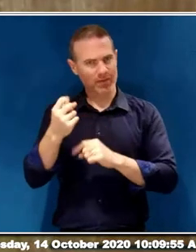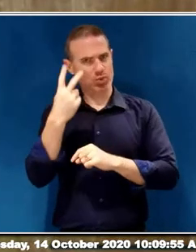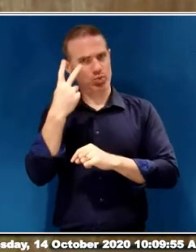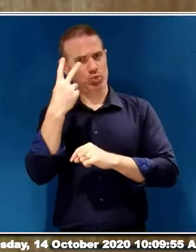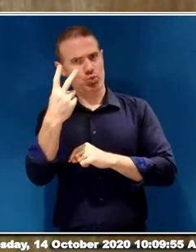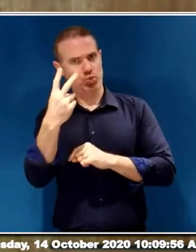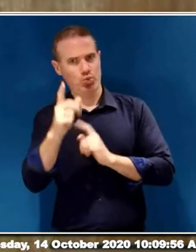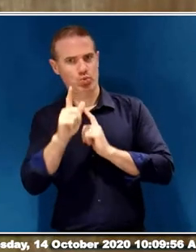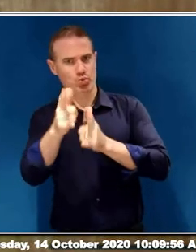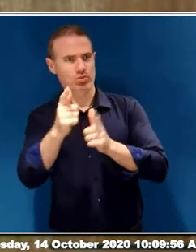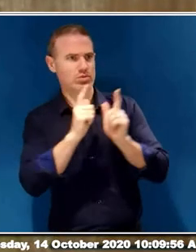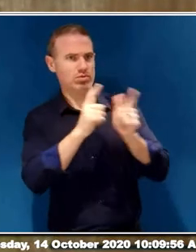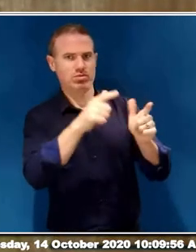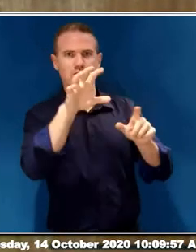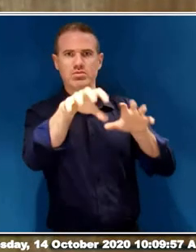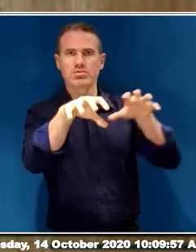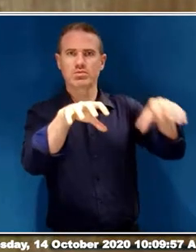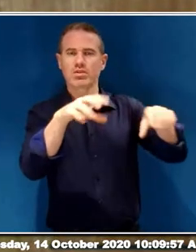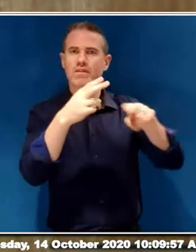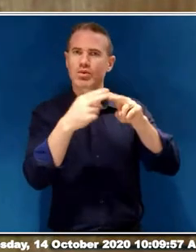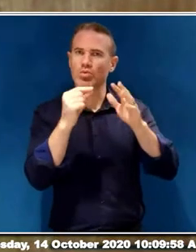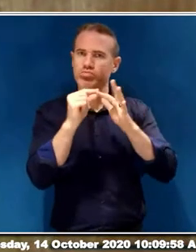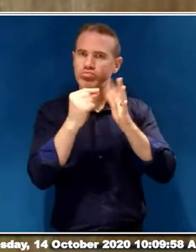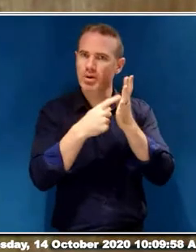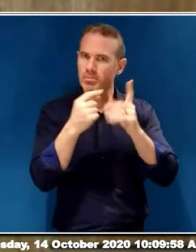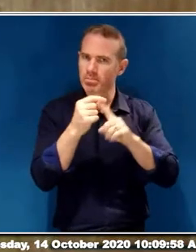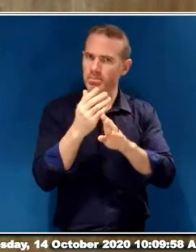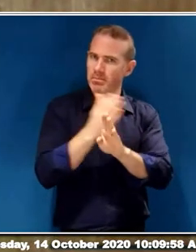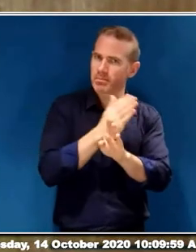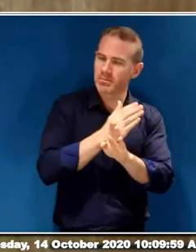He was at a regular early learning centre two days a week,